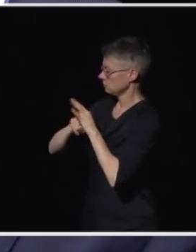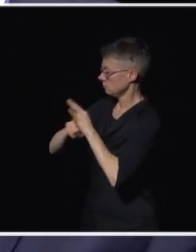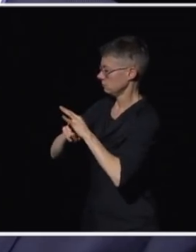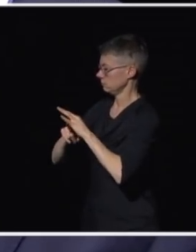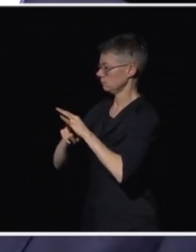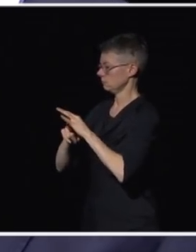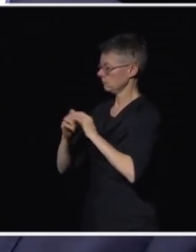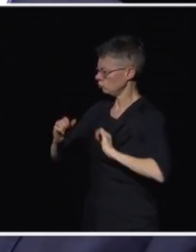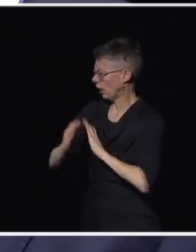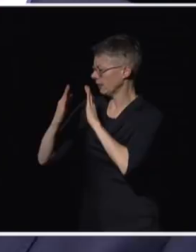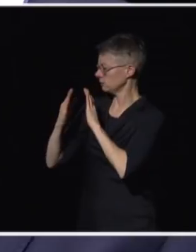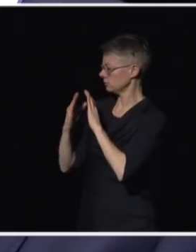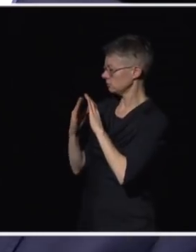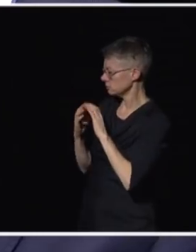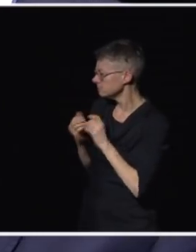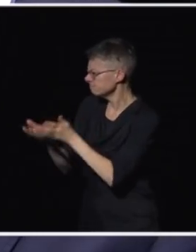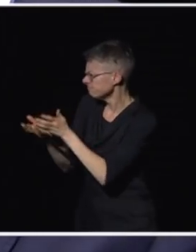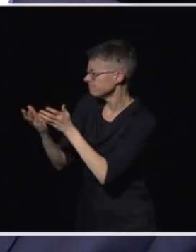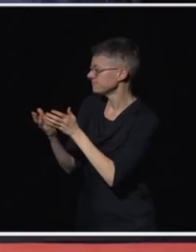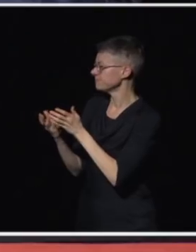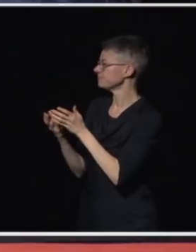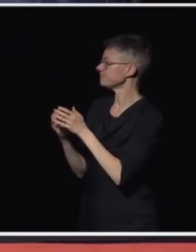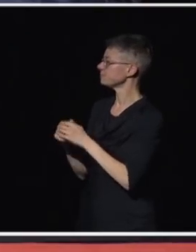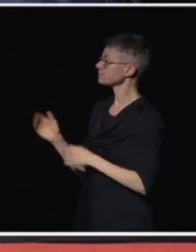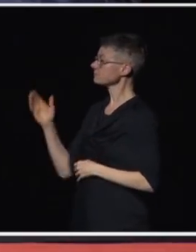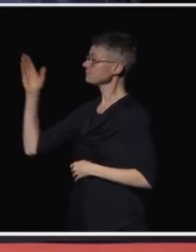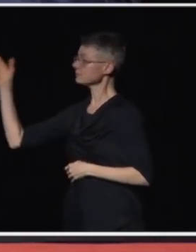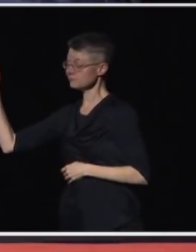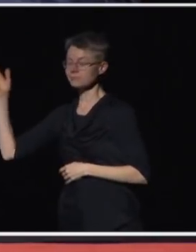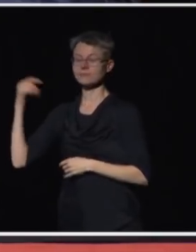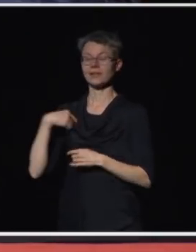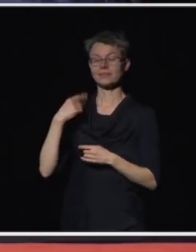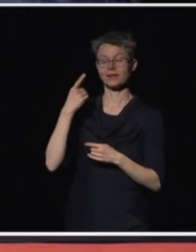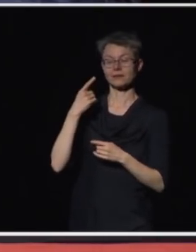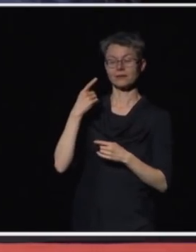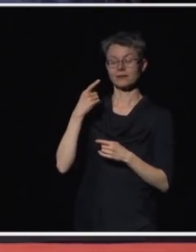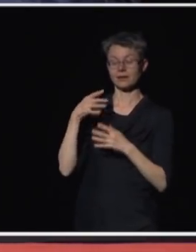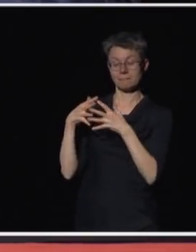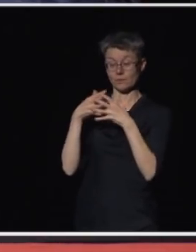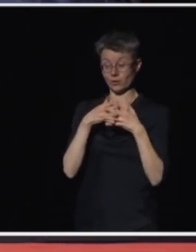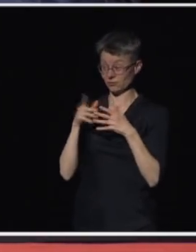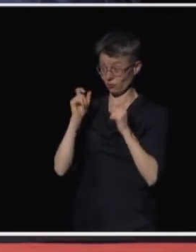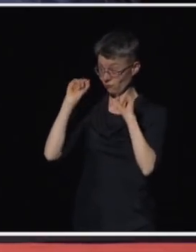challenging and pushing, etc. A thing that not many Americans realise is how extremely popular he was outside of the United States.